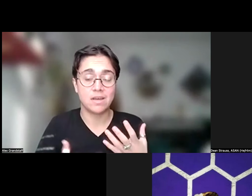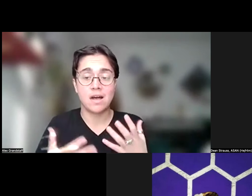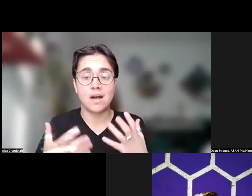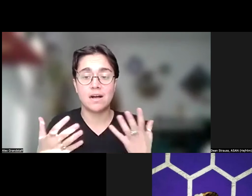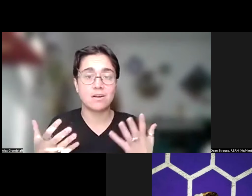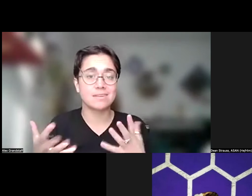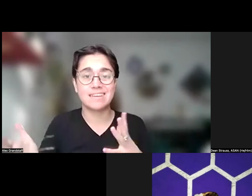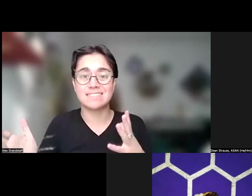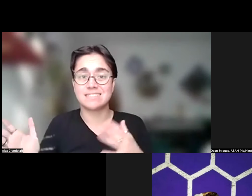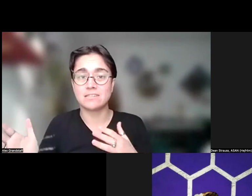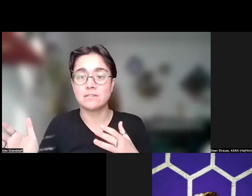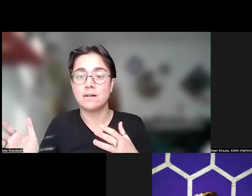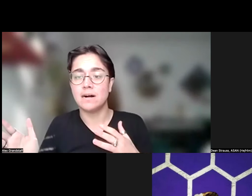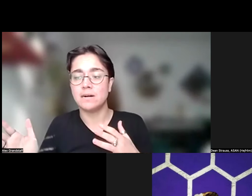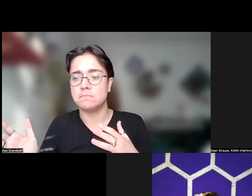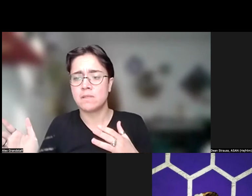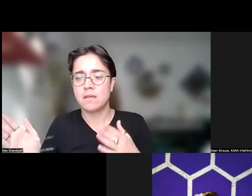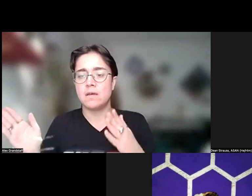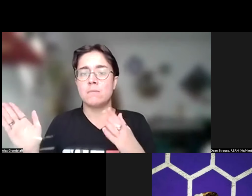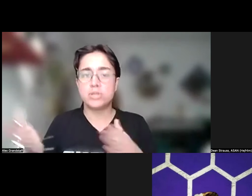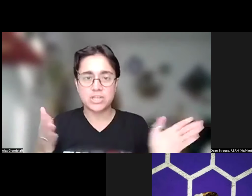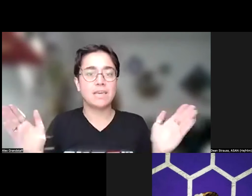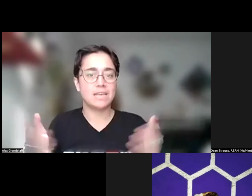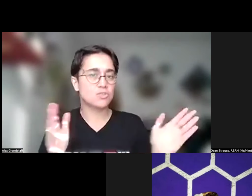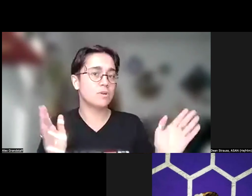what is going on in your city? Maybe folks